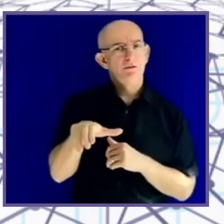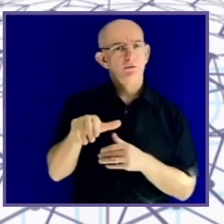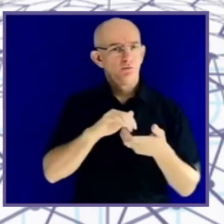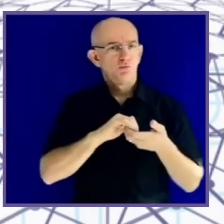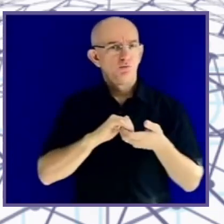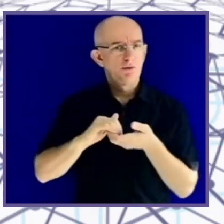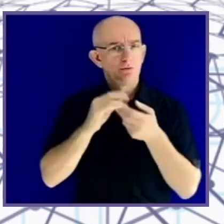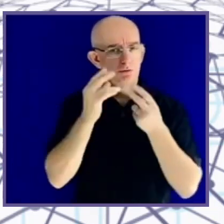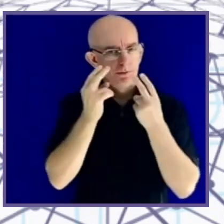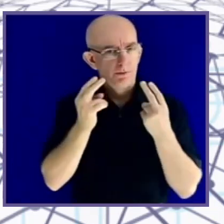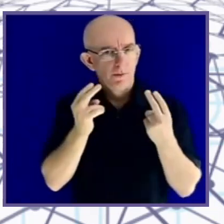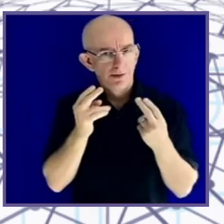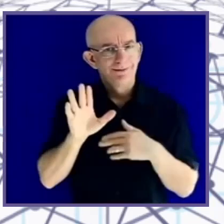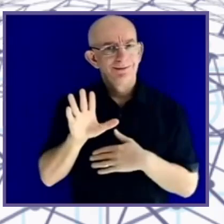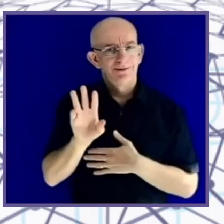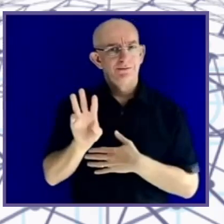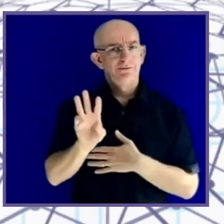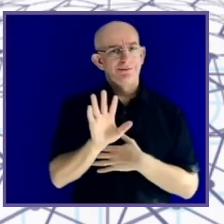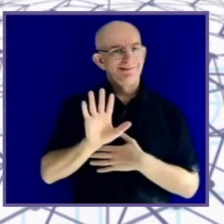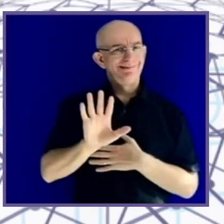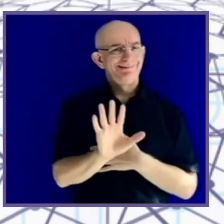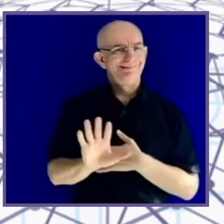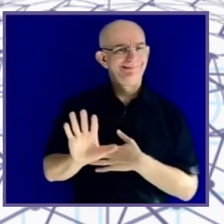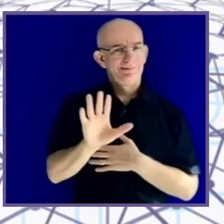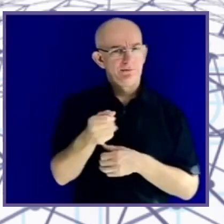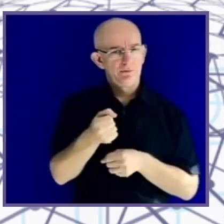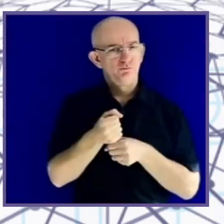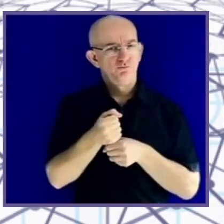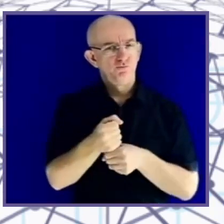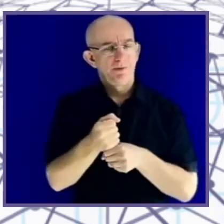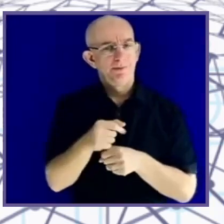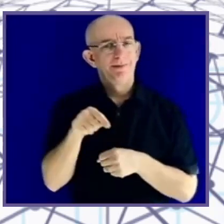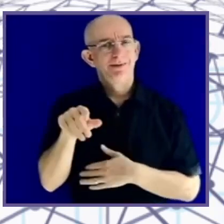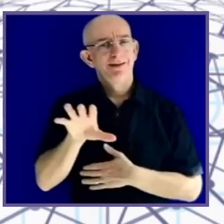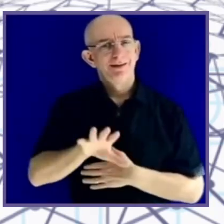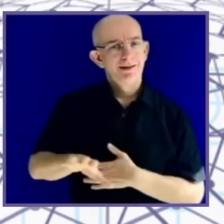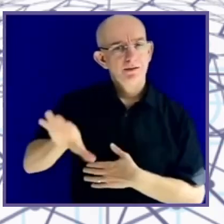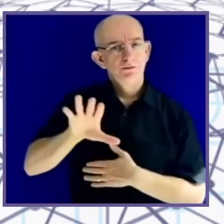resource person for Uganda National Association of the Blind in Norway.